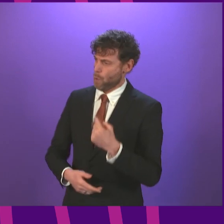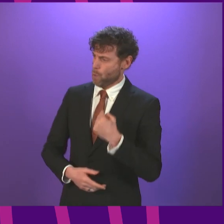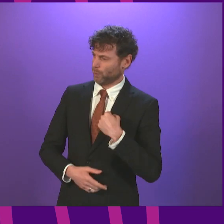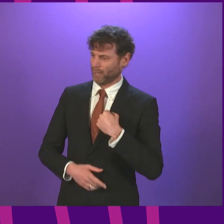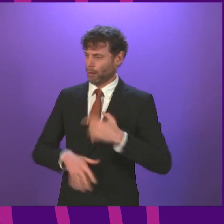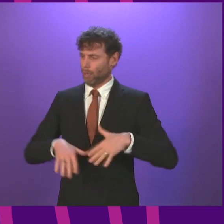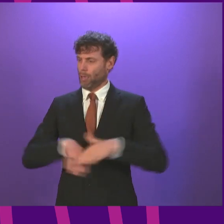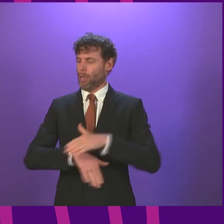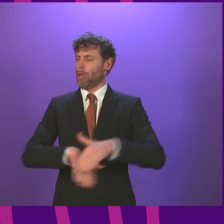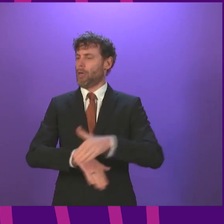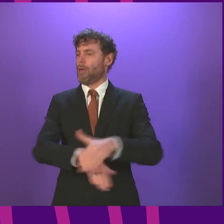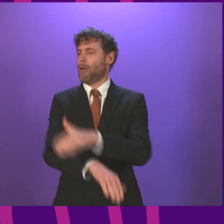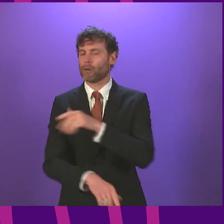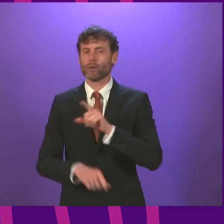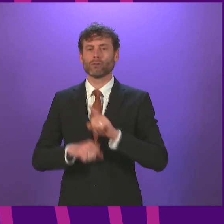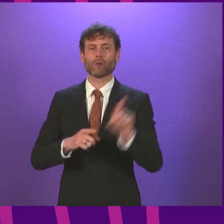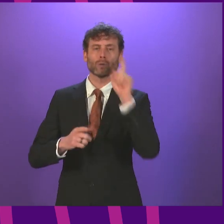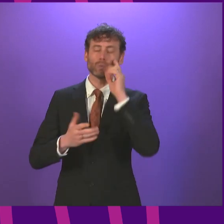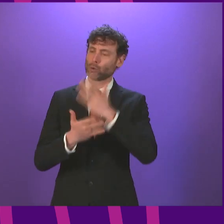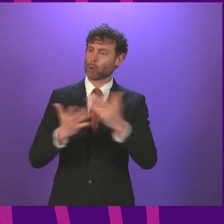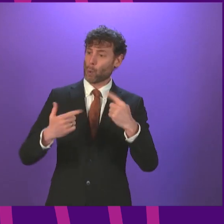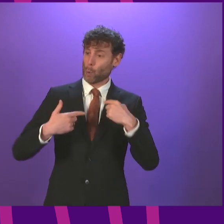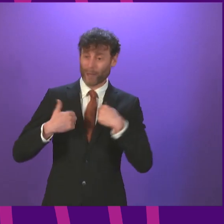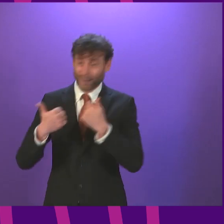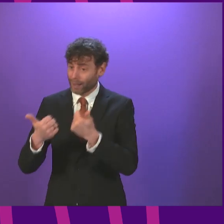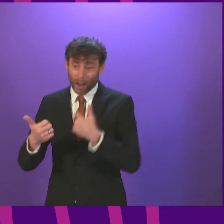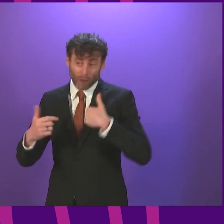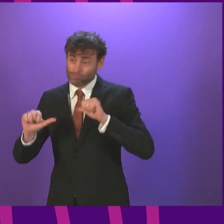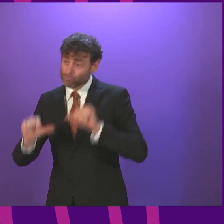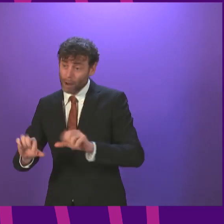is somehow a rosy picture and that there are horrors lurking underneath that are being